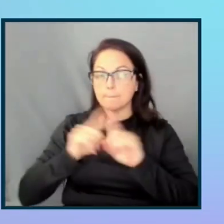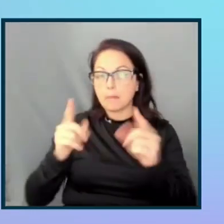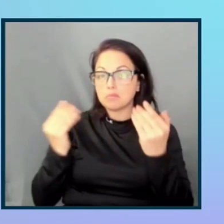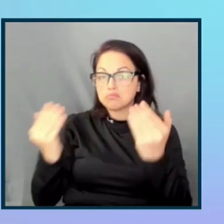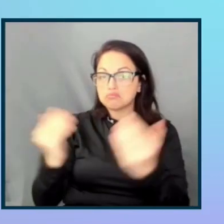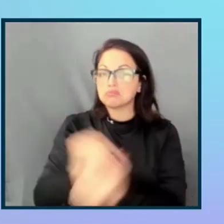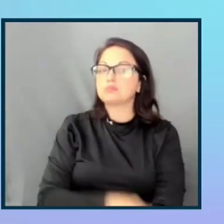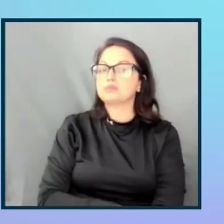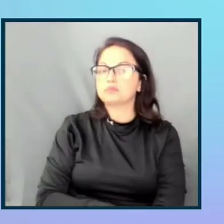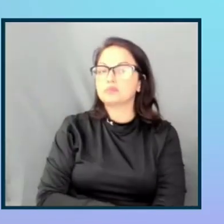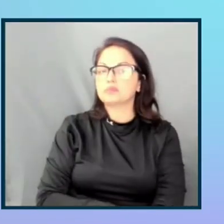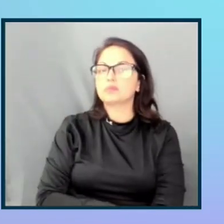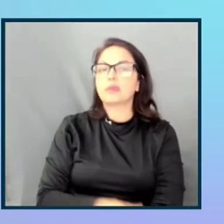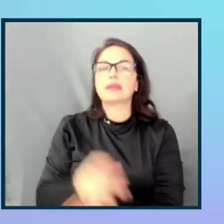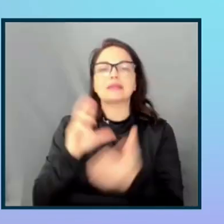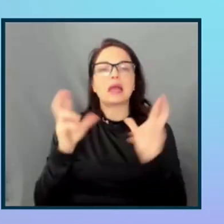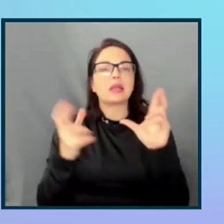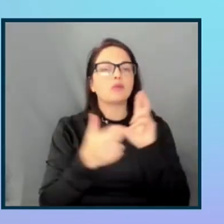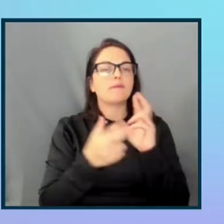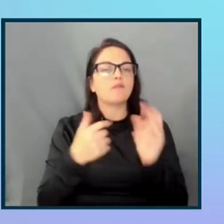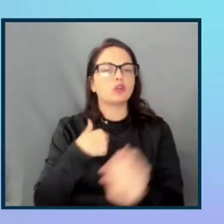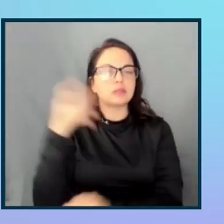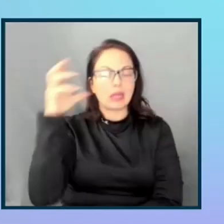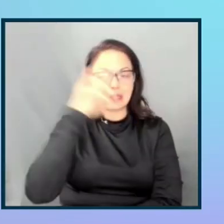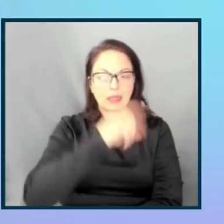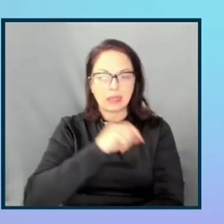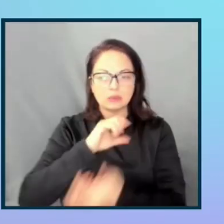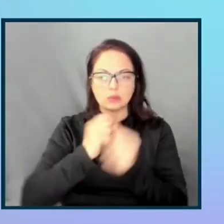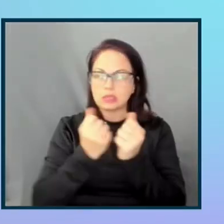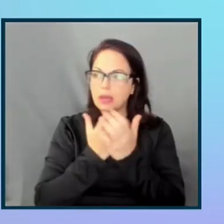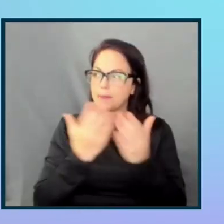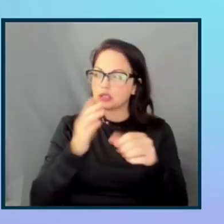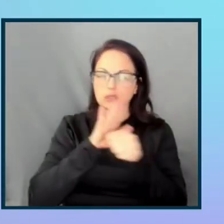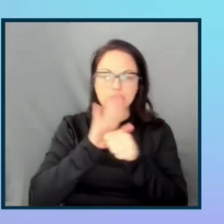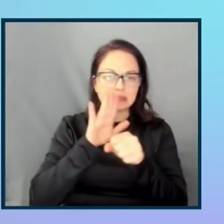which Gareth asked I guess, which is, how much is enough and how do you take things from it?